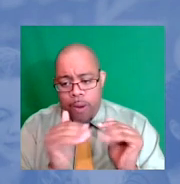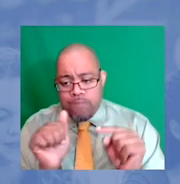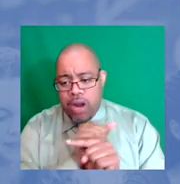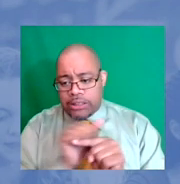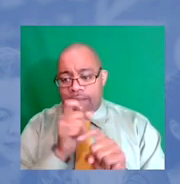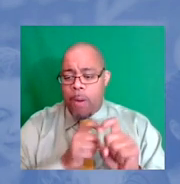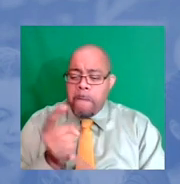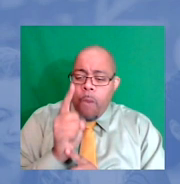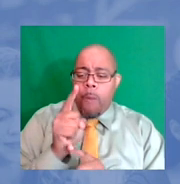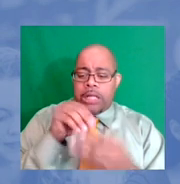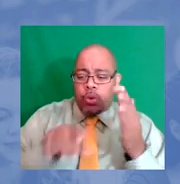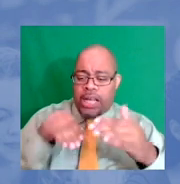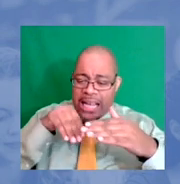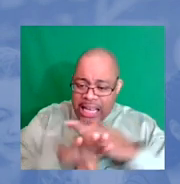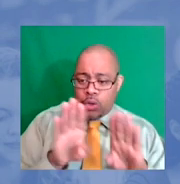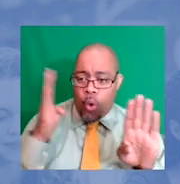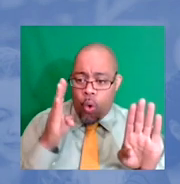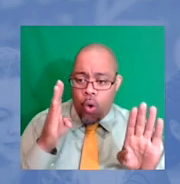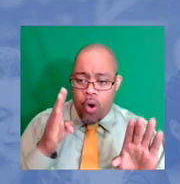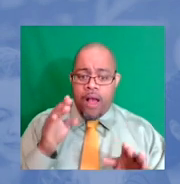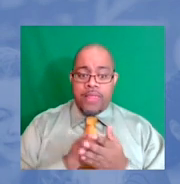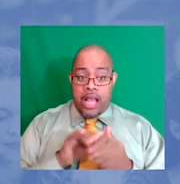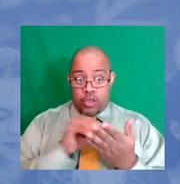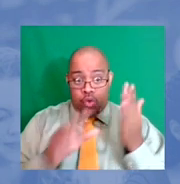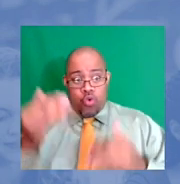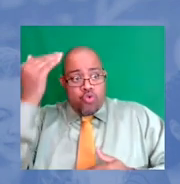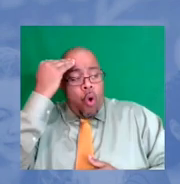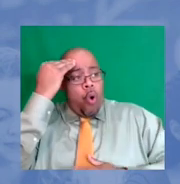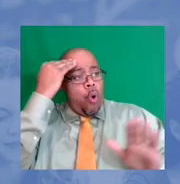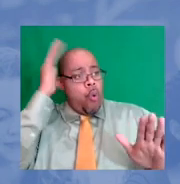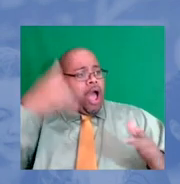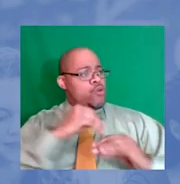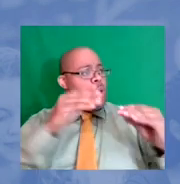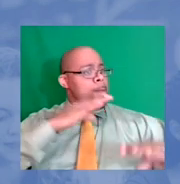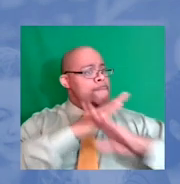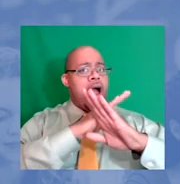THAT DOOR, DOES THAT STUDENT KNOW THAT THERE WILL BE NO BARRIER AND THAT THE SKY IS TRULY